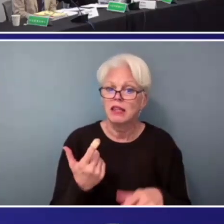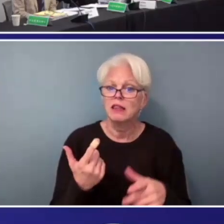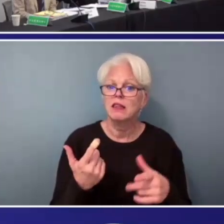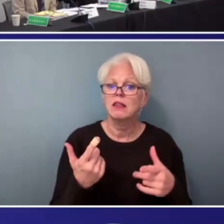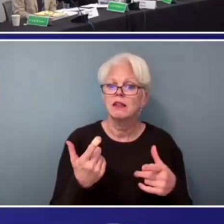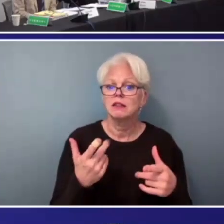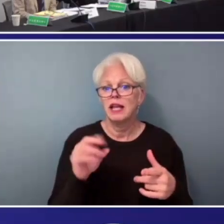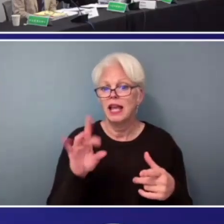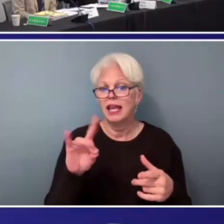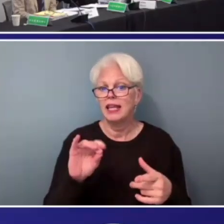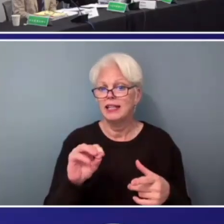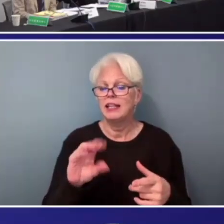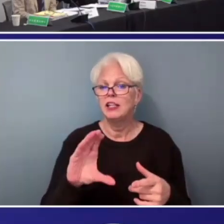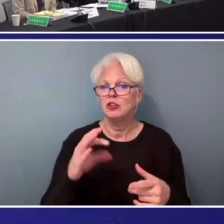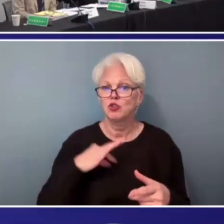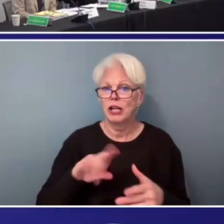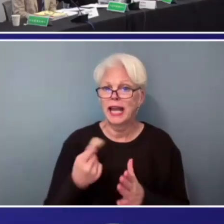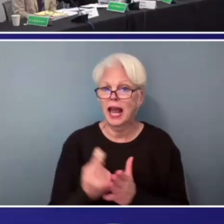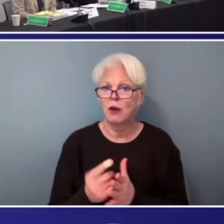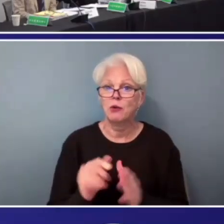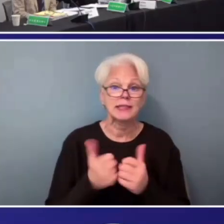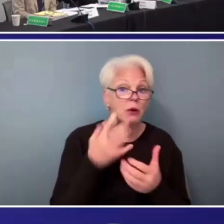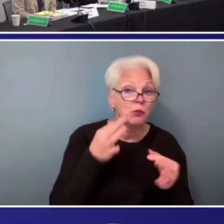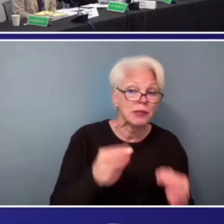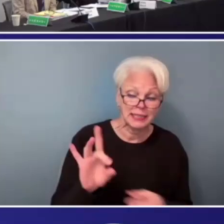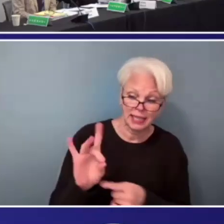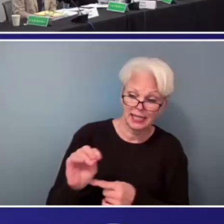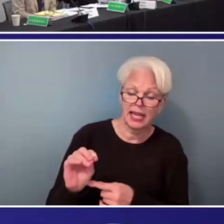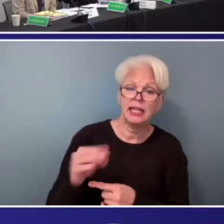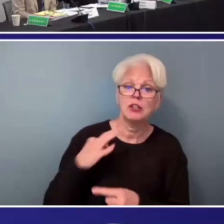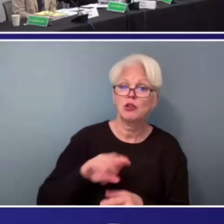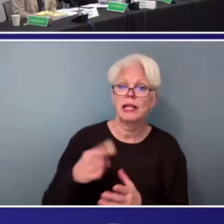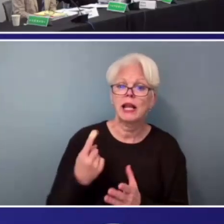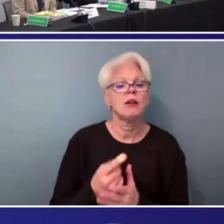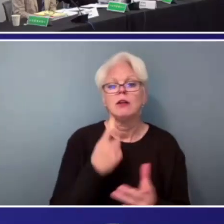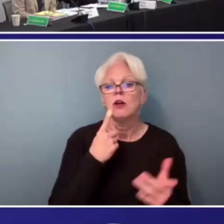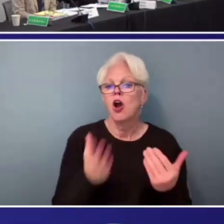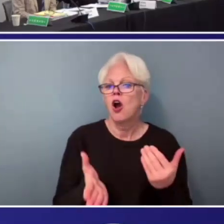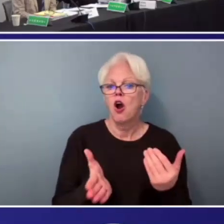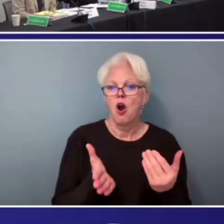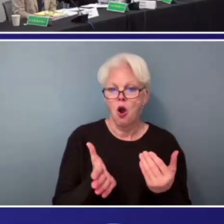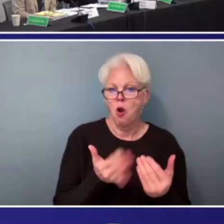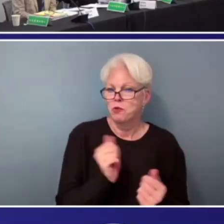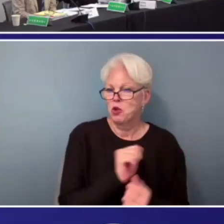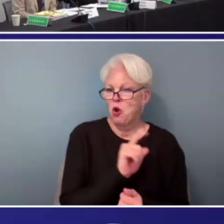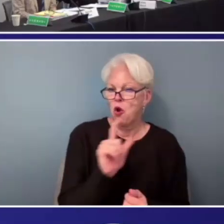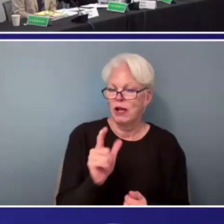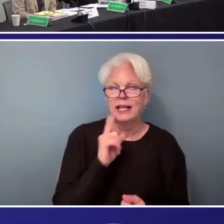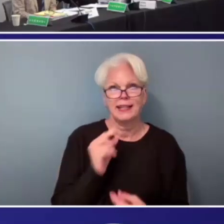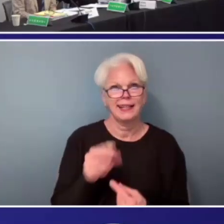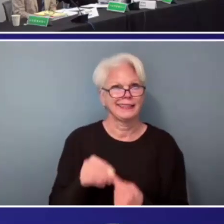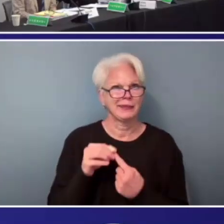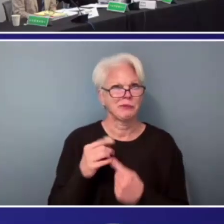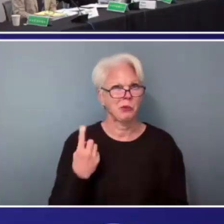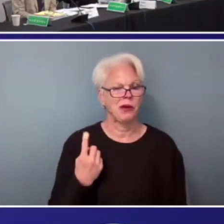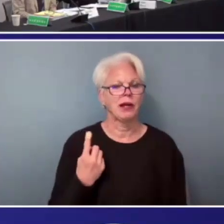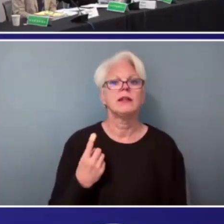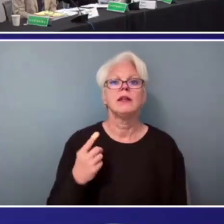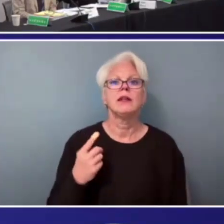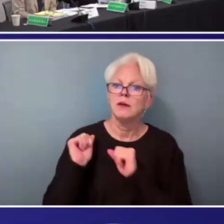All of the degrees listed are almost -- all -- there's like one exception in all the programs, but like --